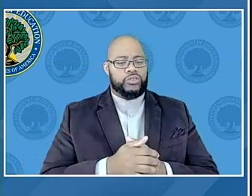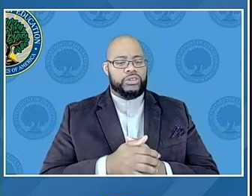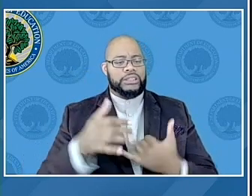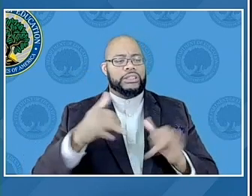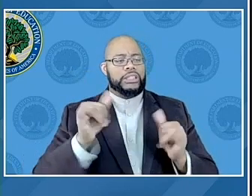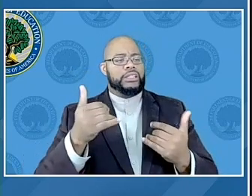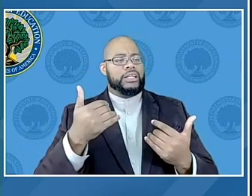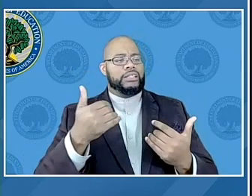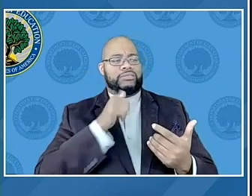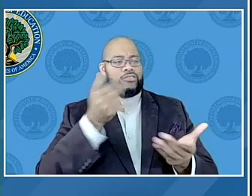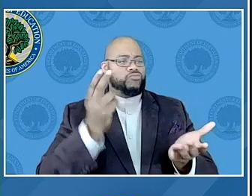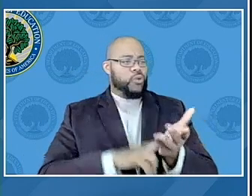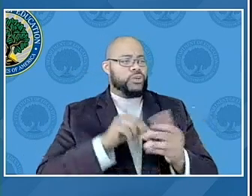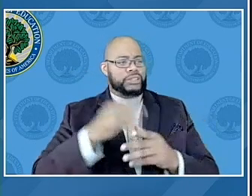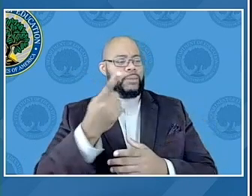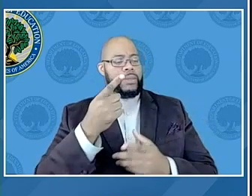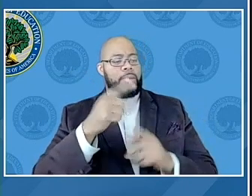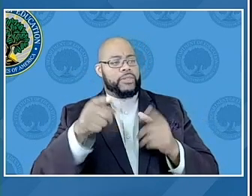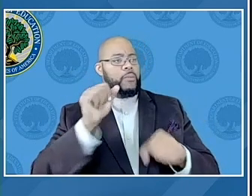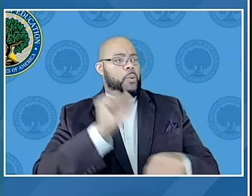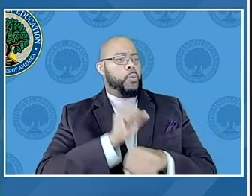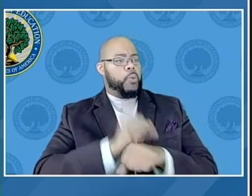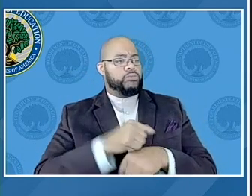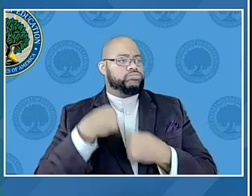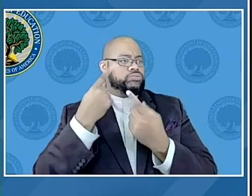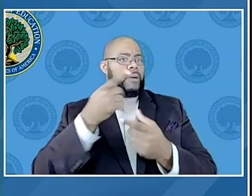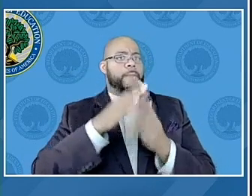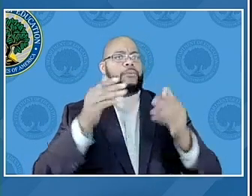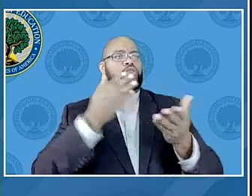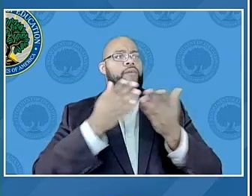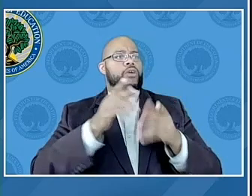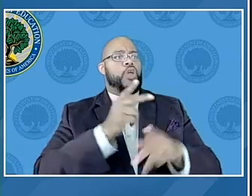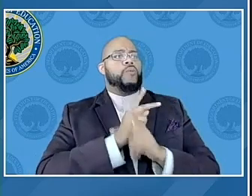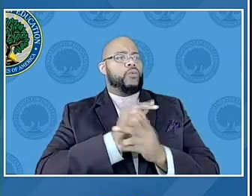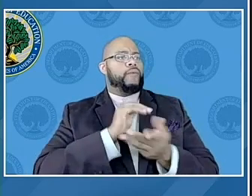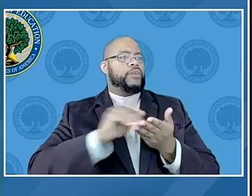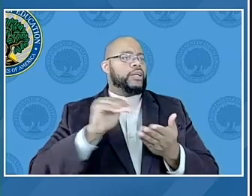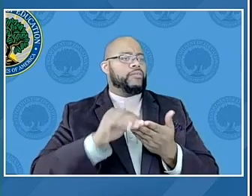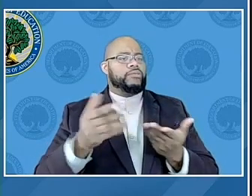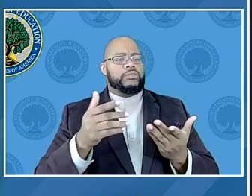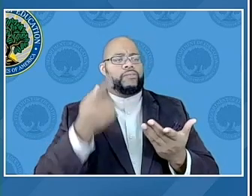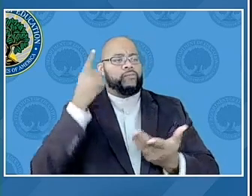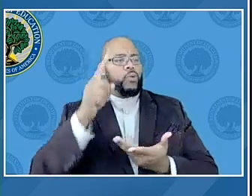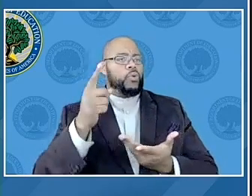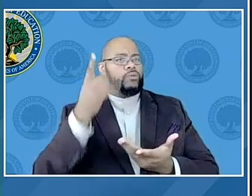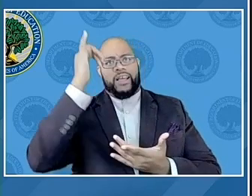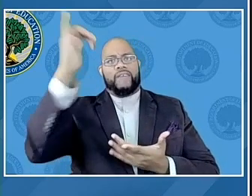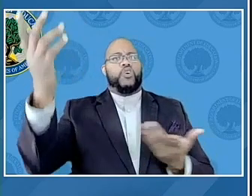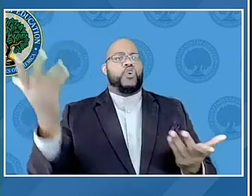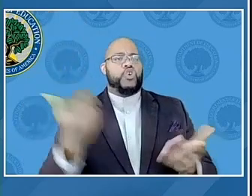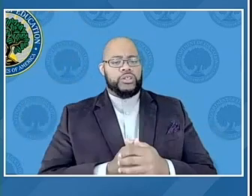in something, even though they've been working for a Public Service Loan Forgiveness entity for forever and now they're having to go back and